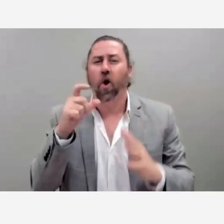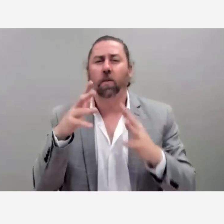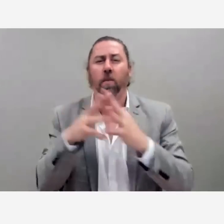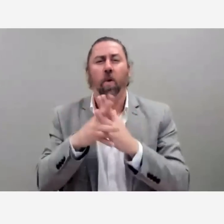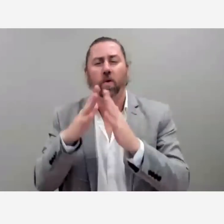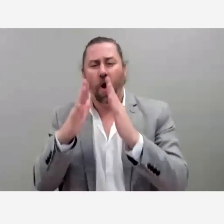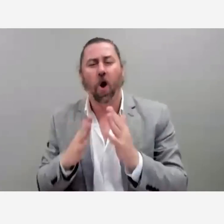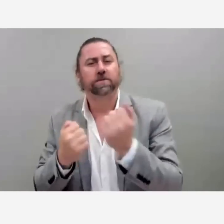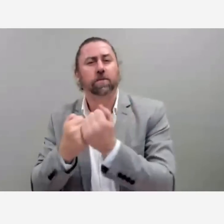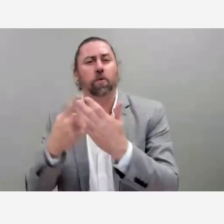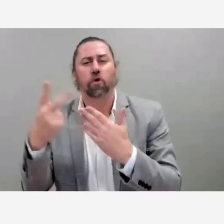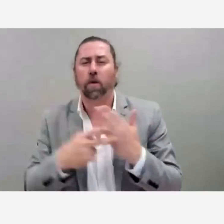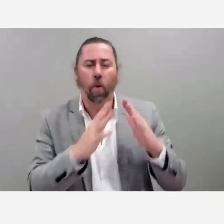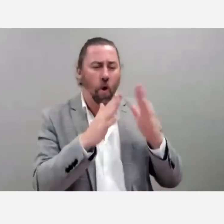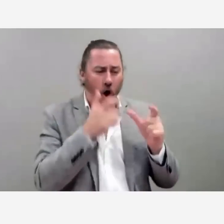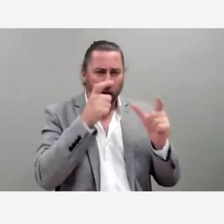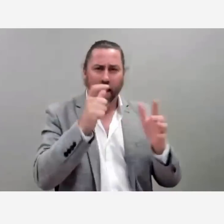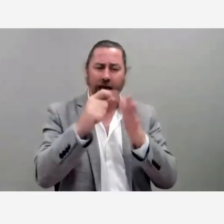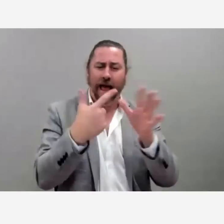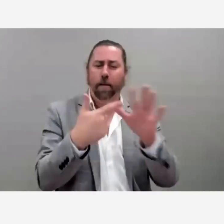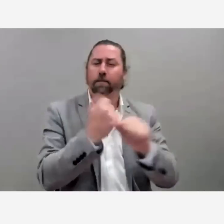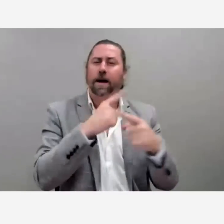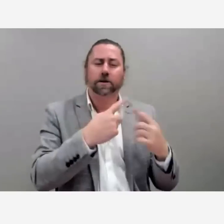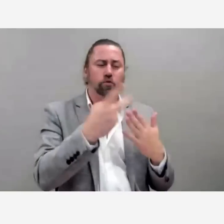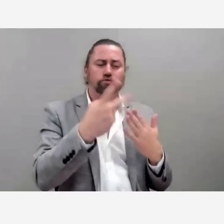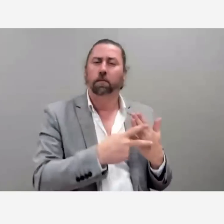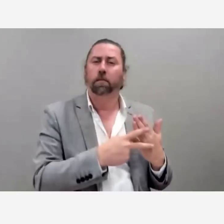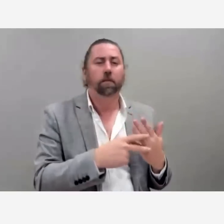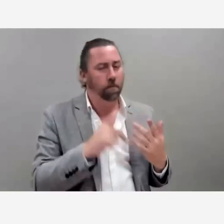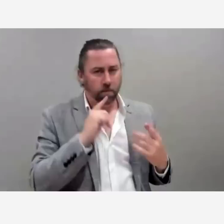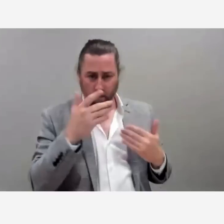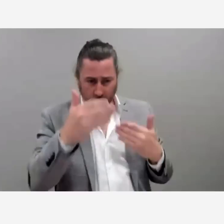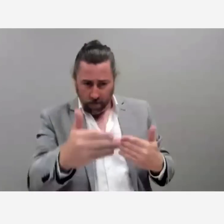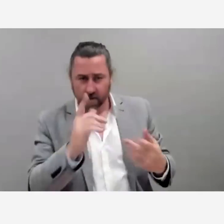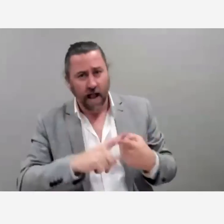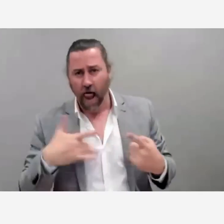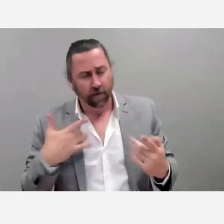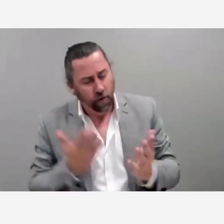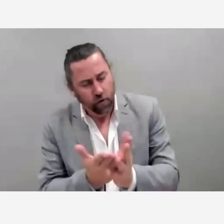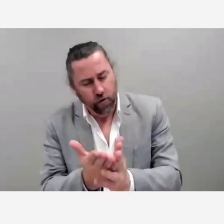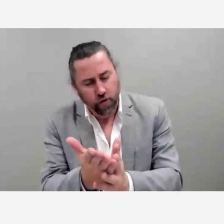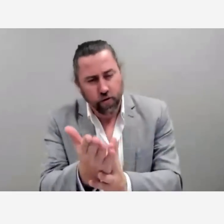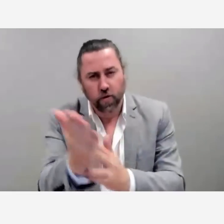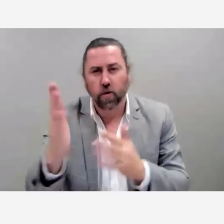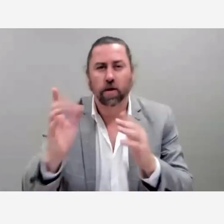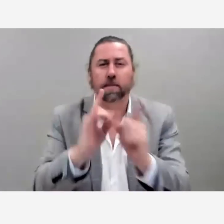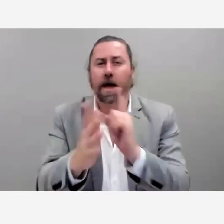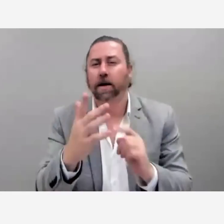Home Care Packages Program in this new timeline. If anything with more than $9.5 billion in funding